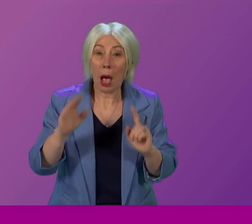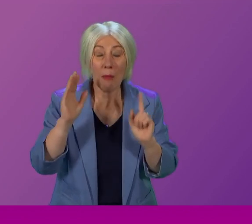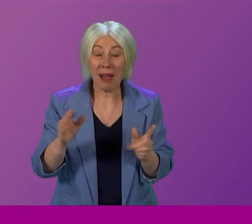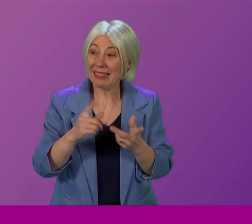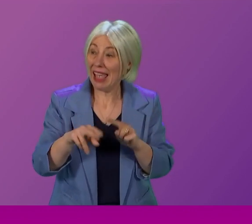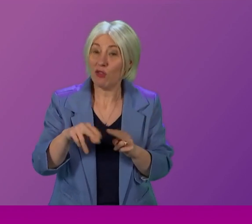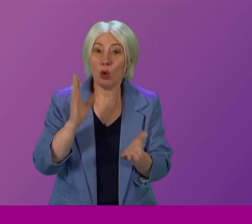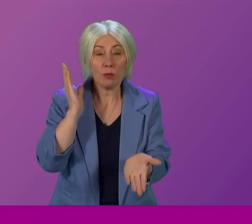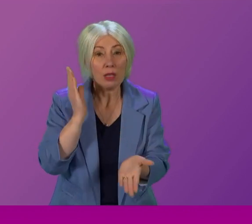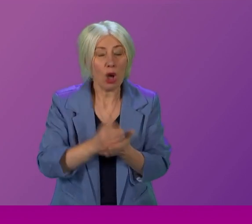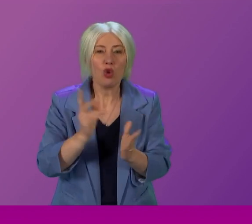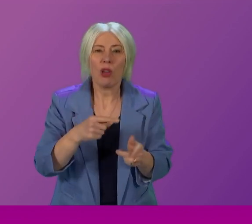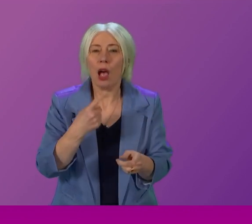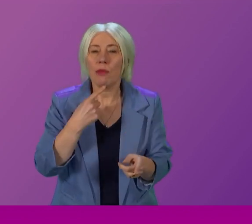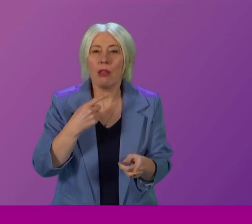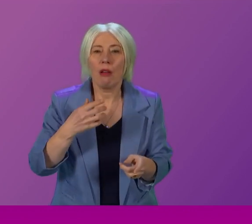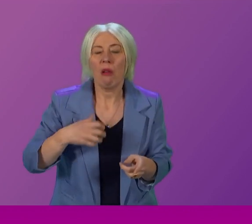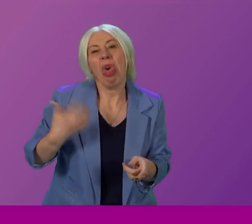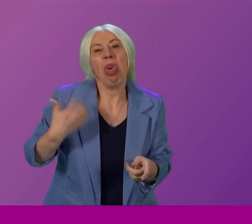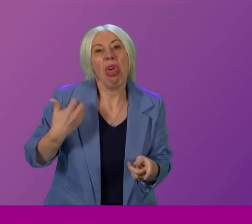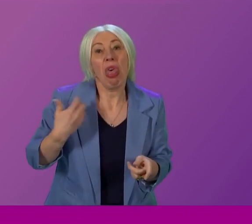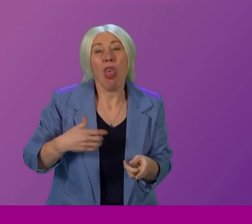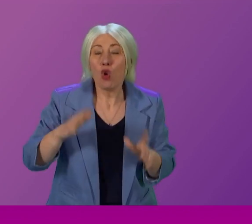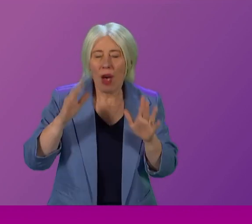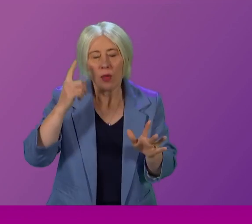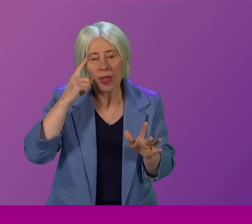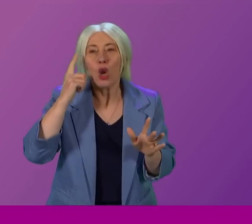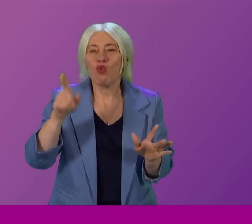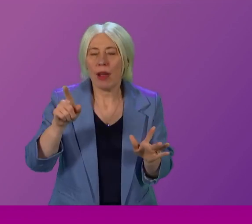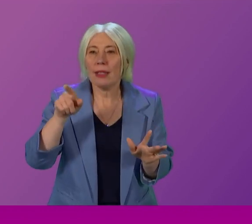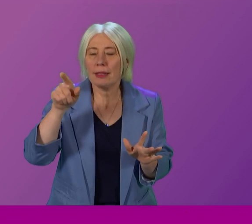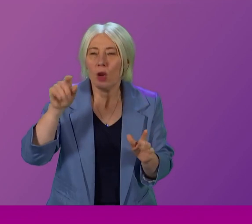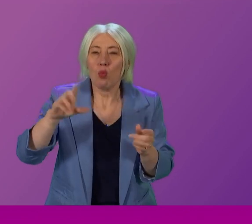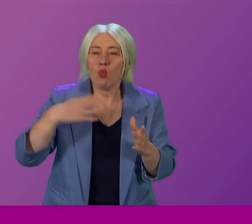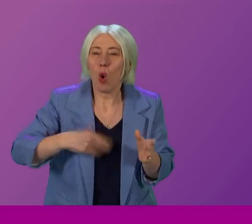they cannot argue only one side; they have to do both bits. That is what governing is all about.